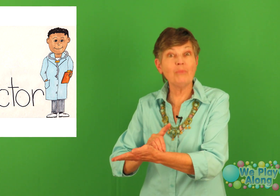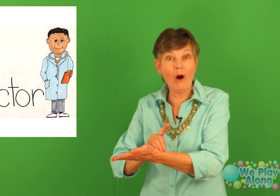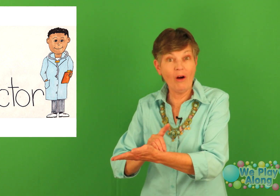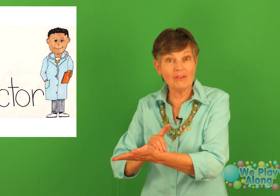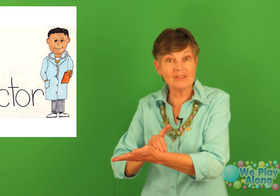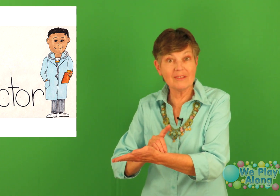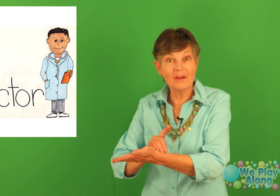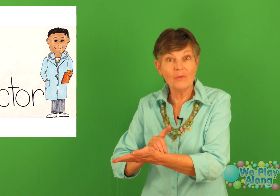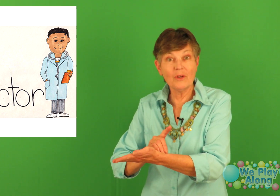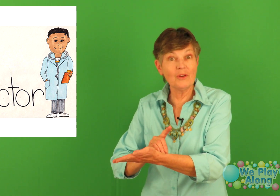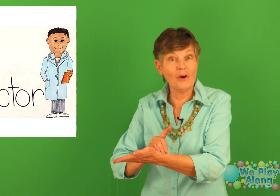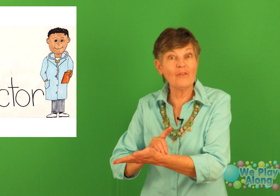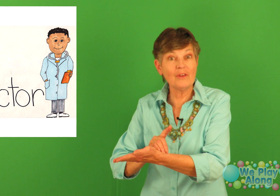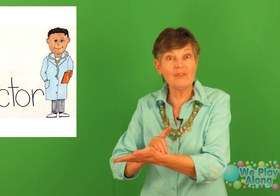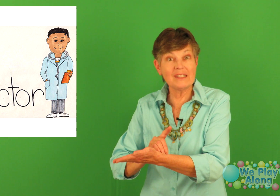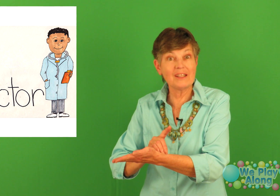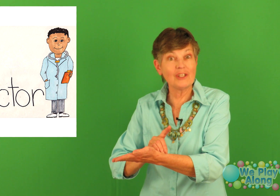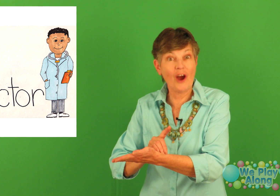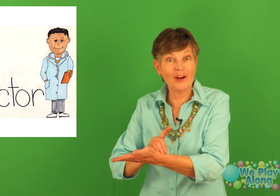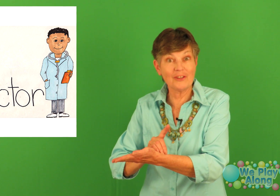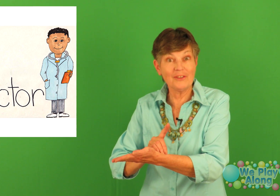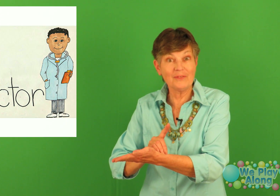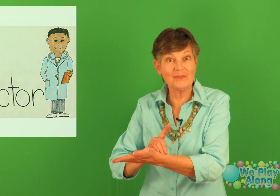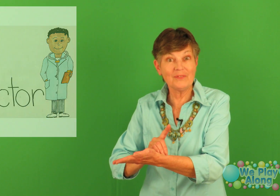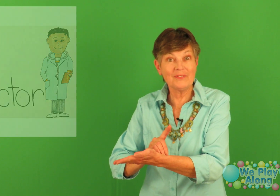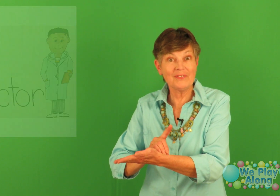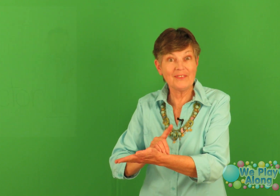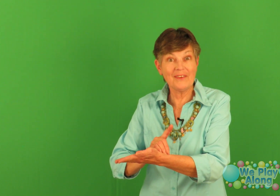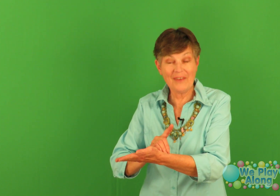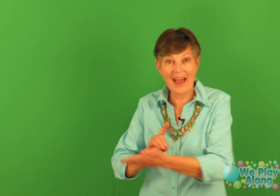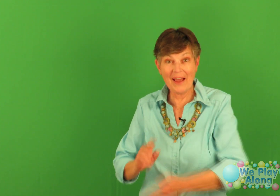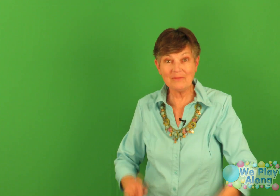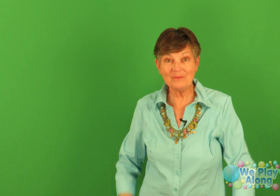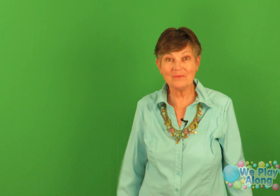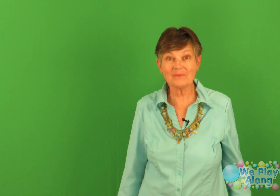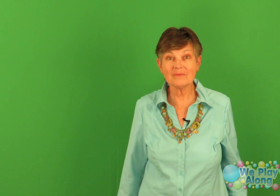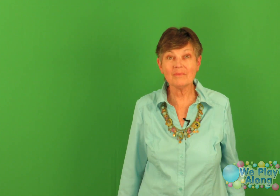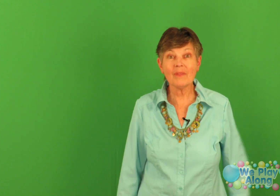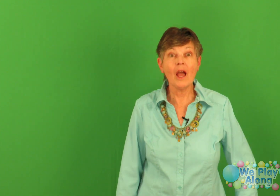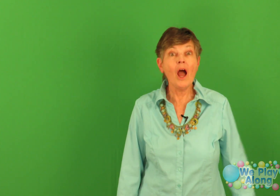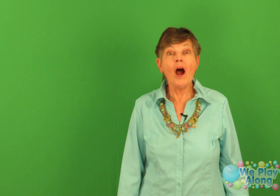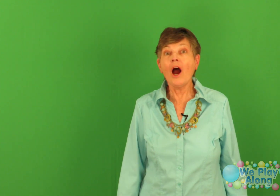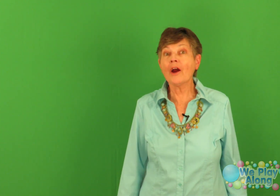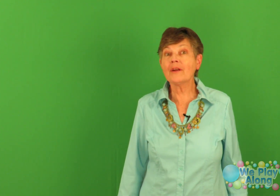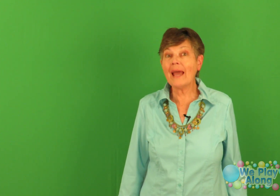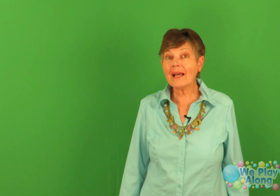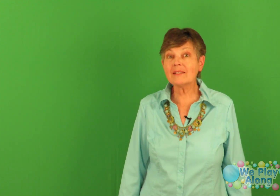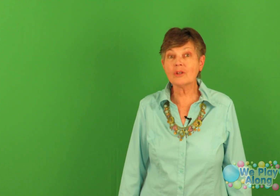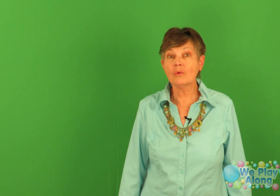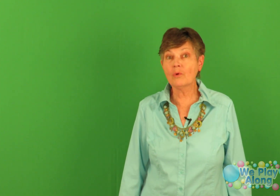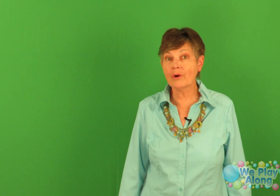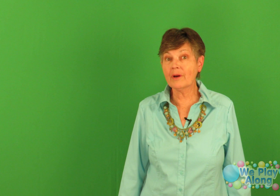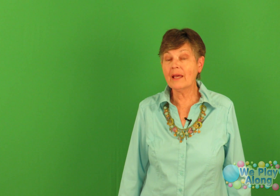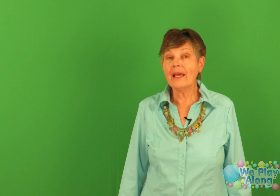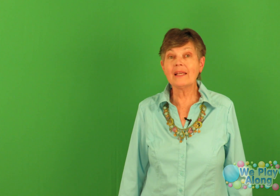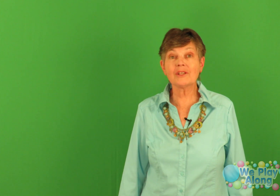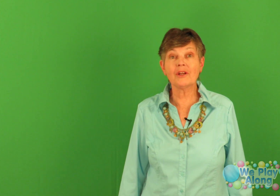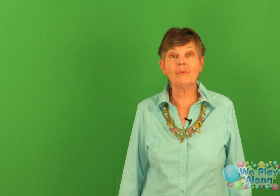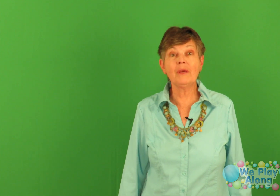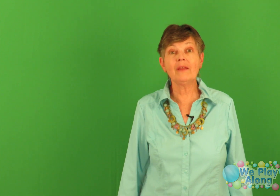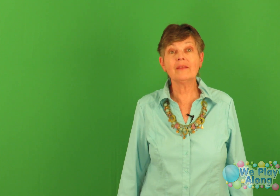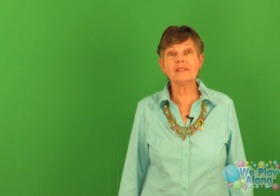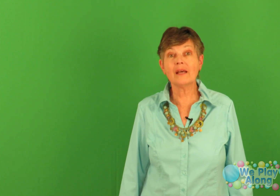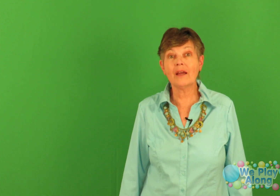pulse when you go visit the doctor okay our next word is going to be the sign